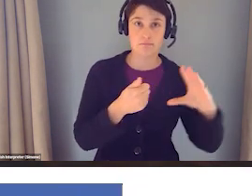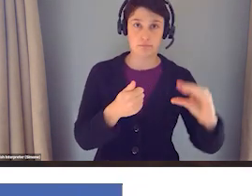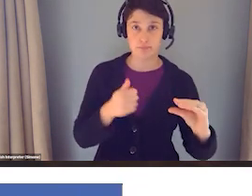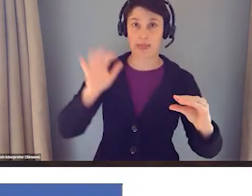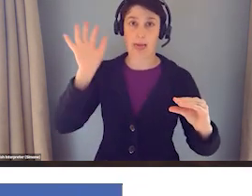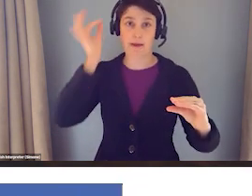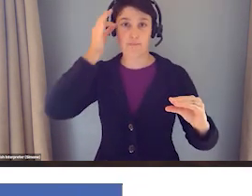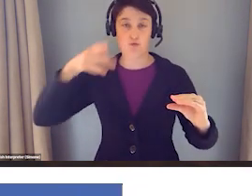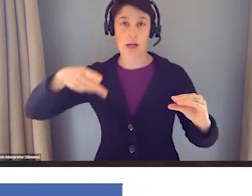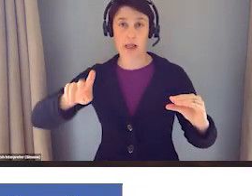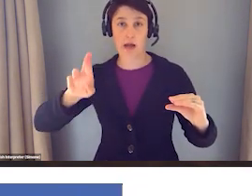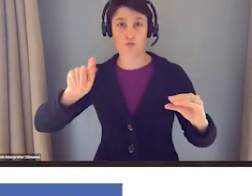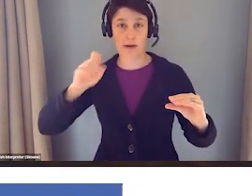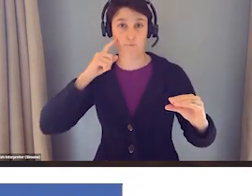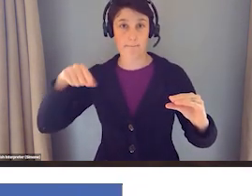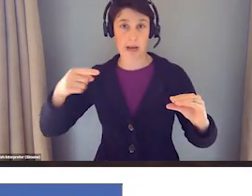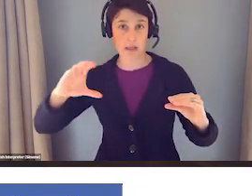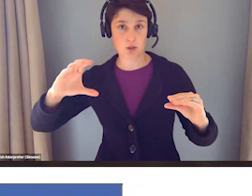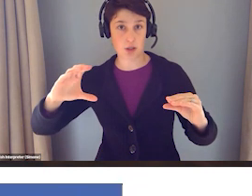you cannot charge the federal government more than you charge the state.